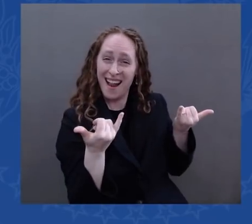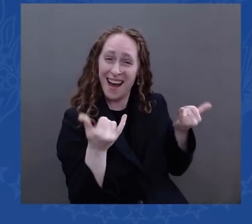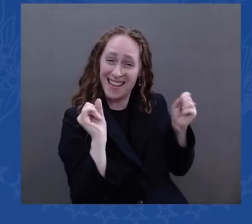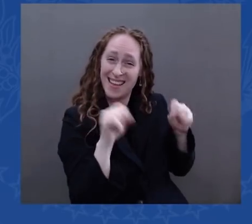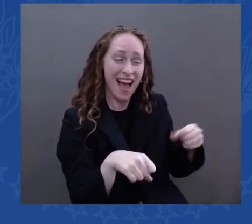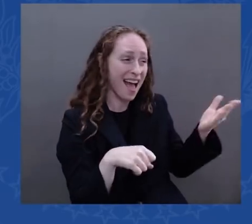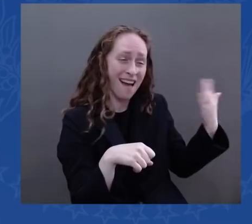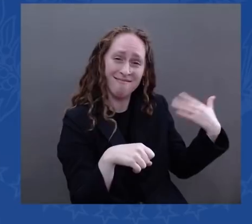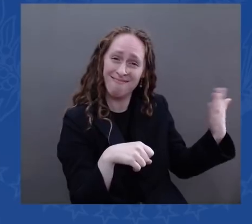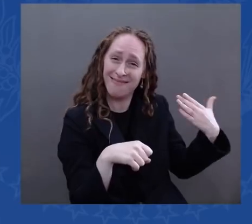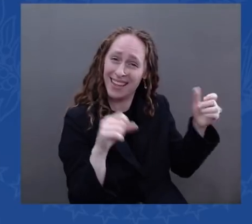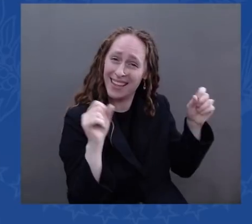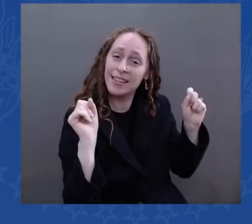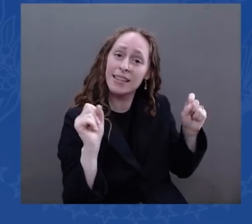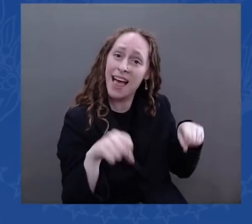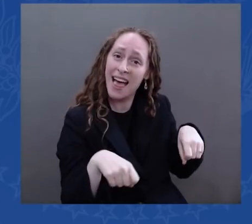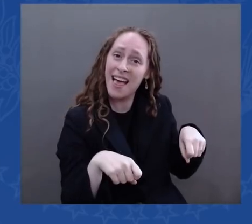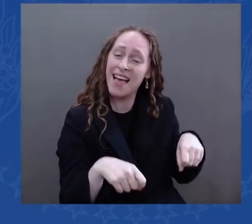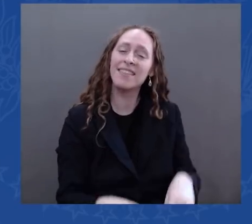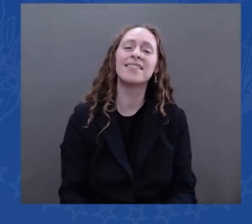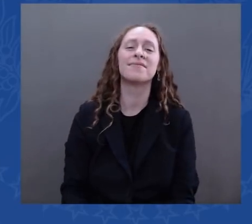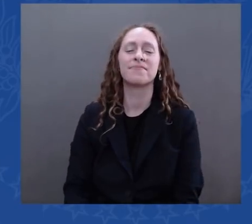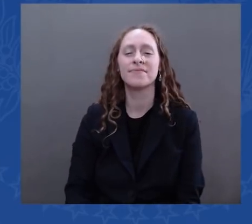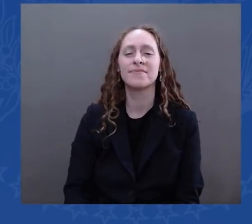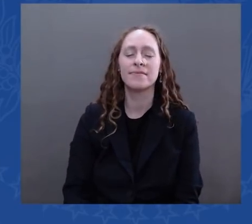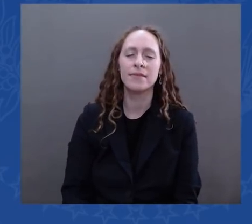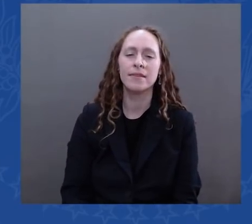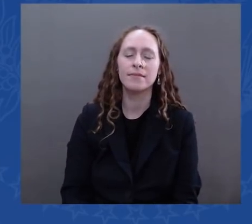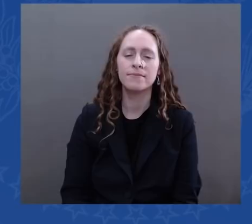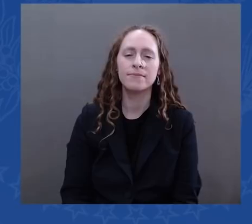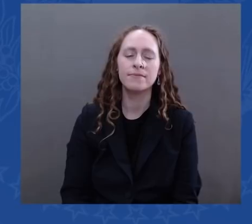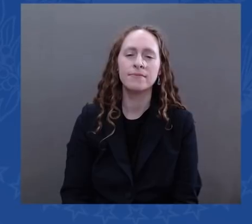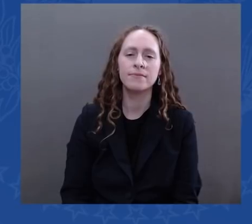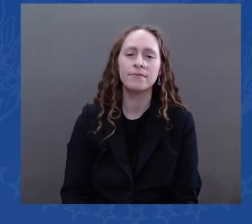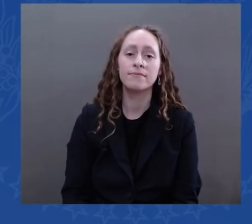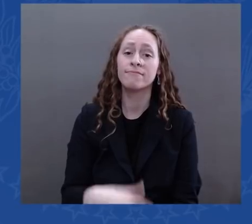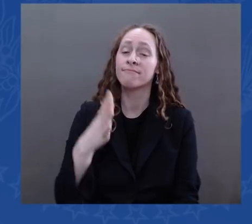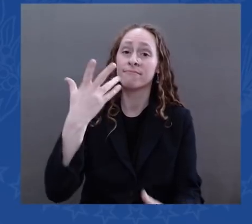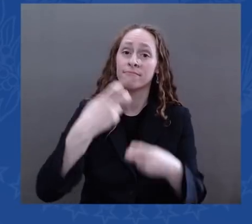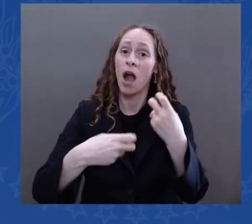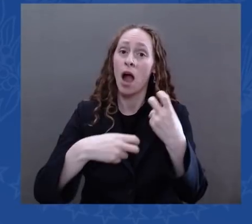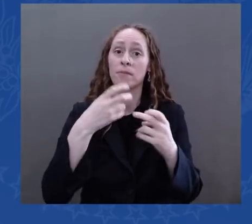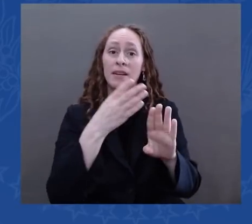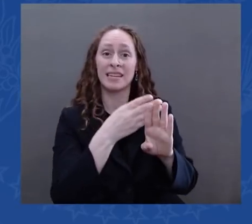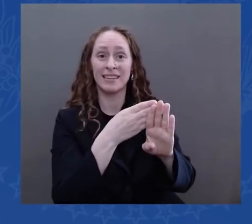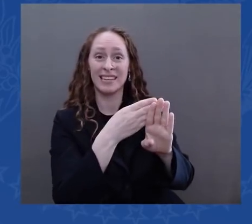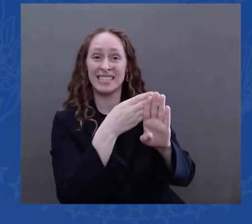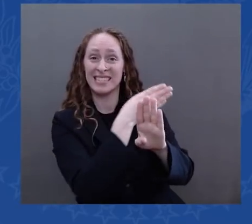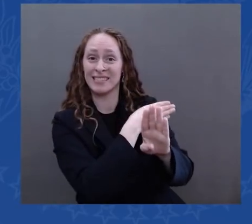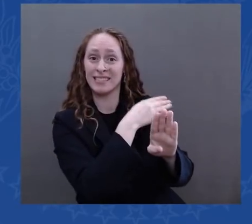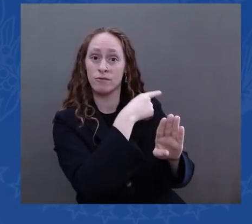The Trump tax cuts added $2 trillion in deficit spending and largely helped the rich and the largest corporations.